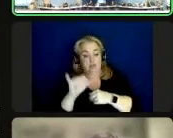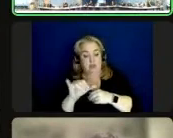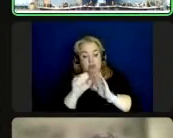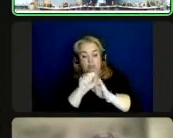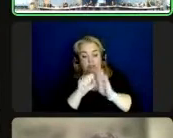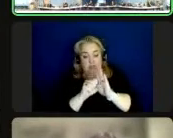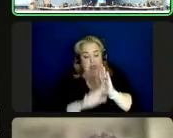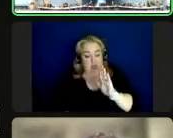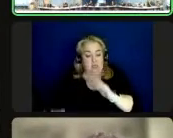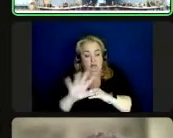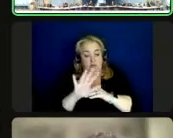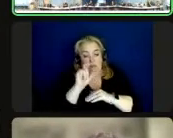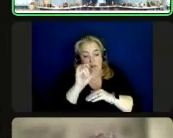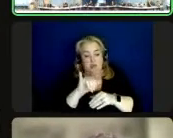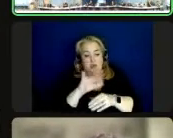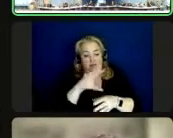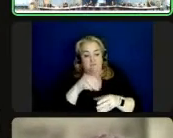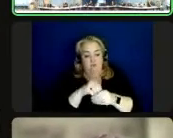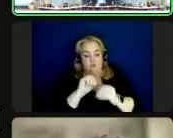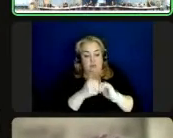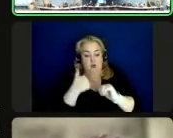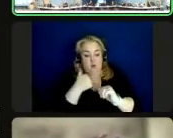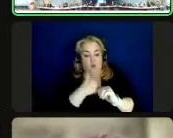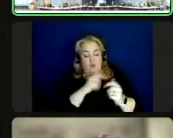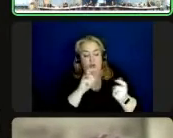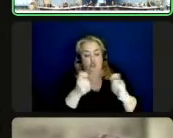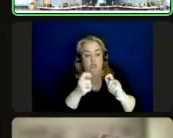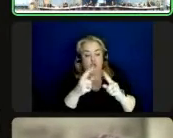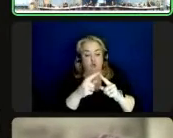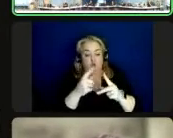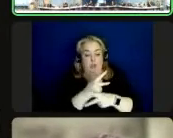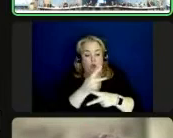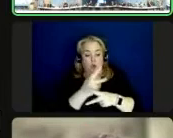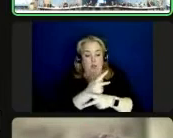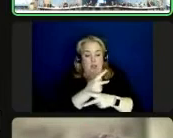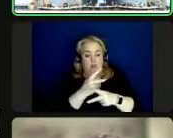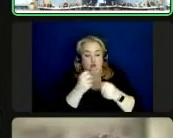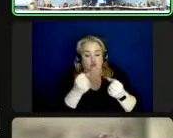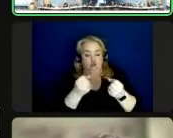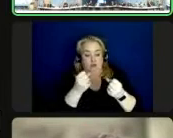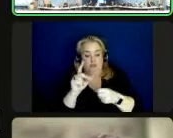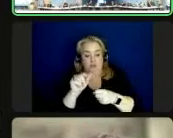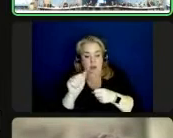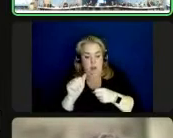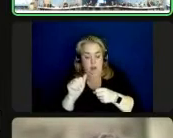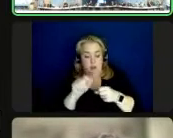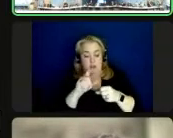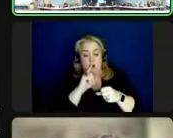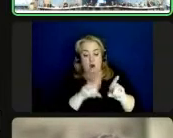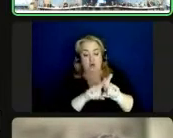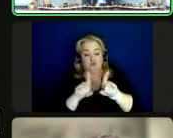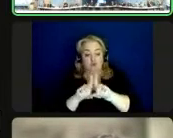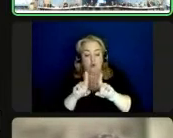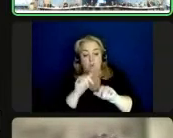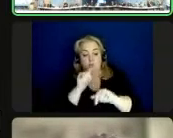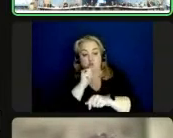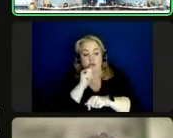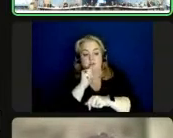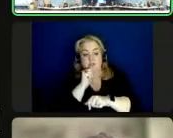FEE ORO TAXCMILE TRAVELE EAH, I REALLAVE ONL SEHOSE LOOK OUTT